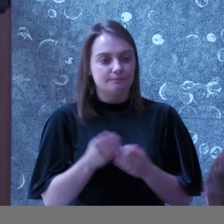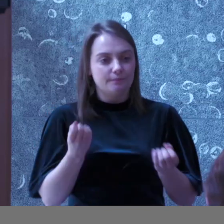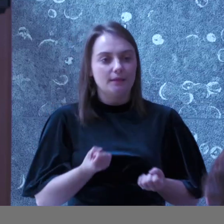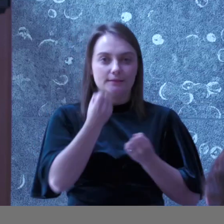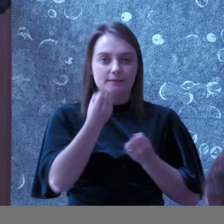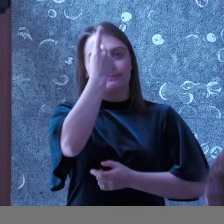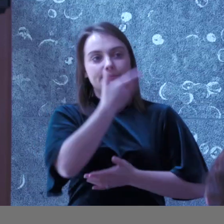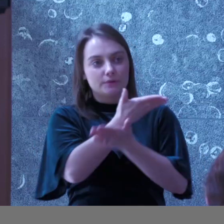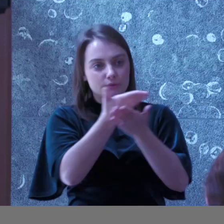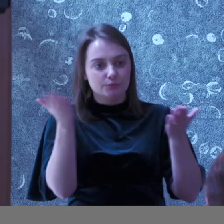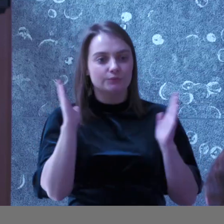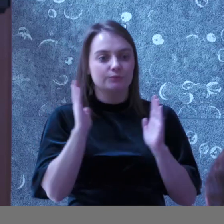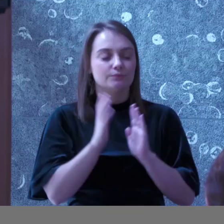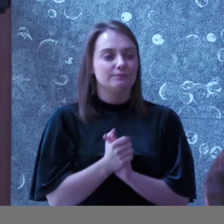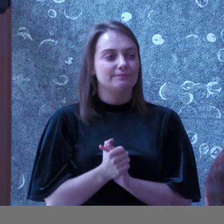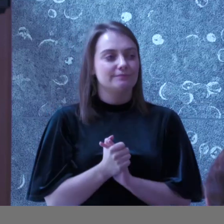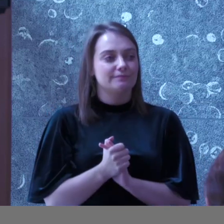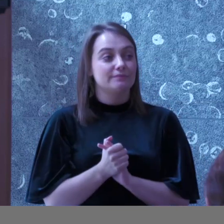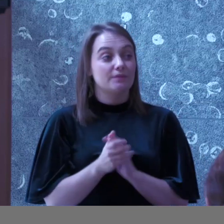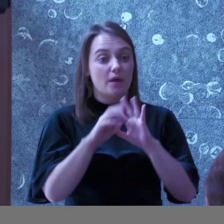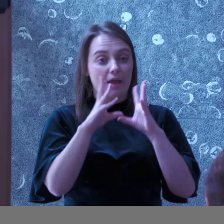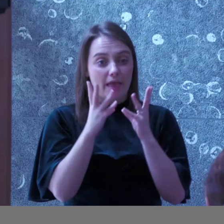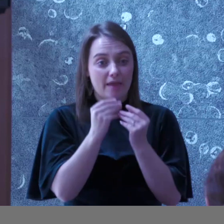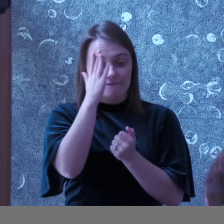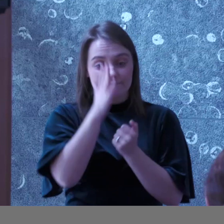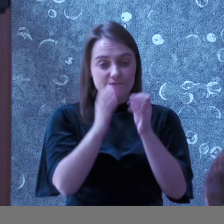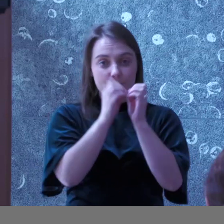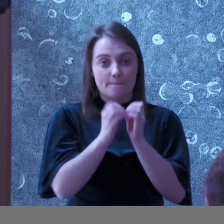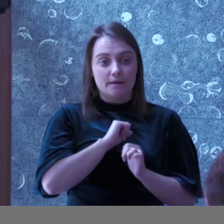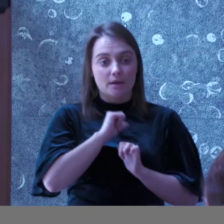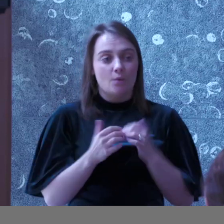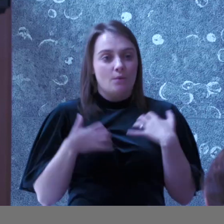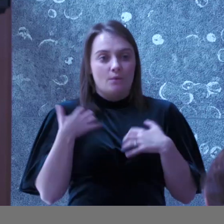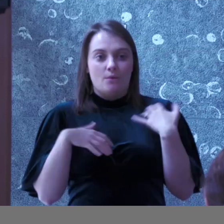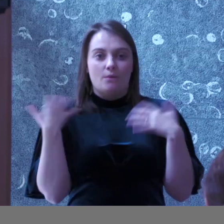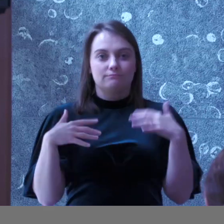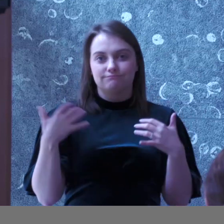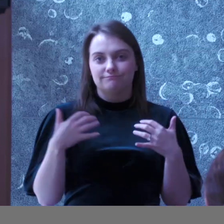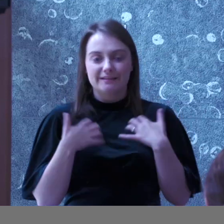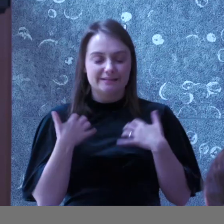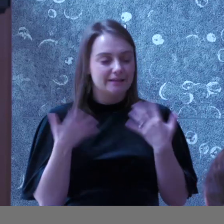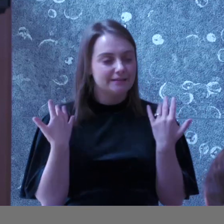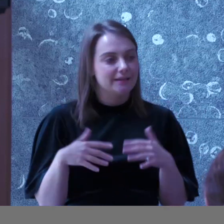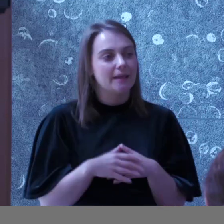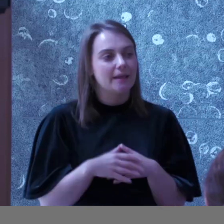I think everything we heard here is so exciting. The progress we're making and especially around